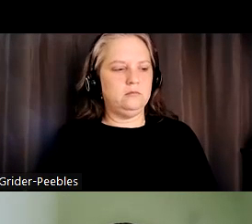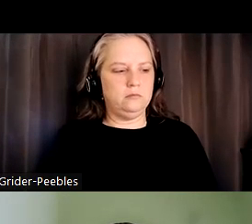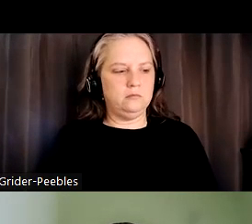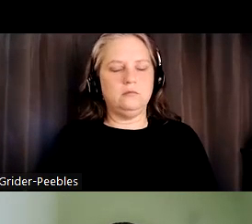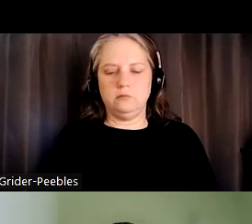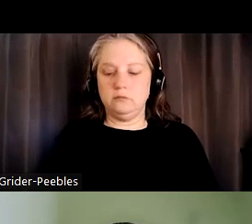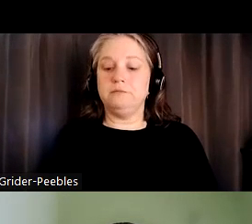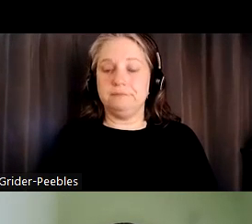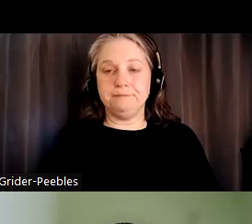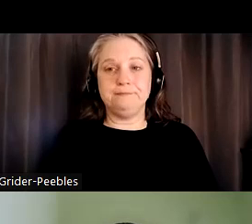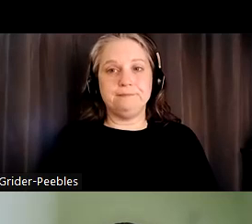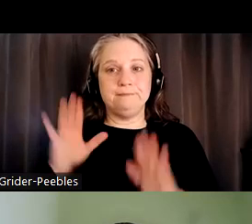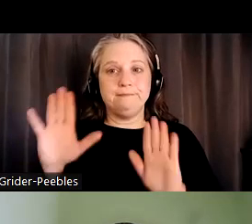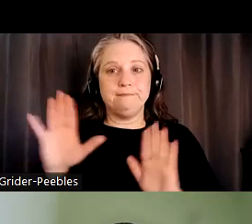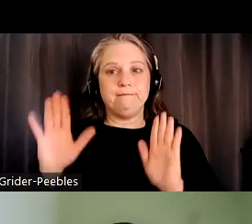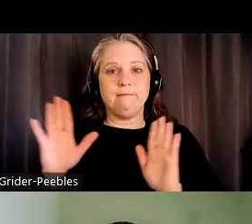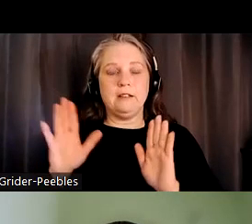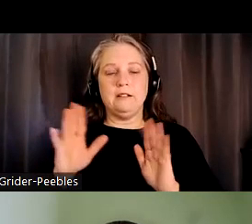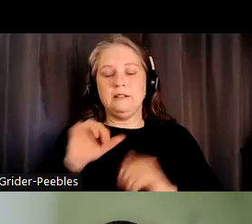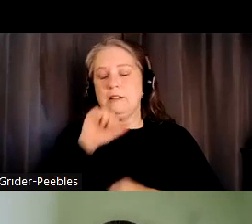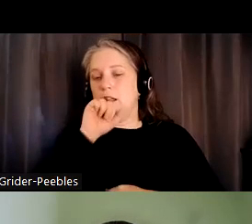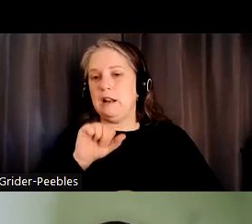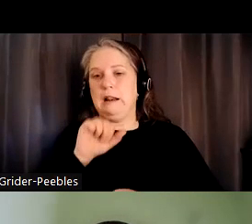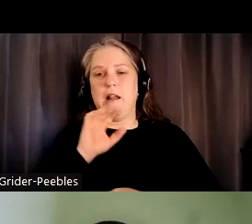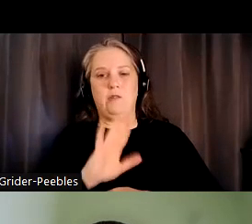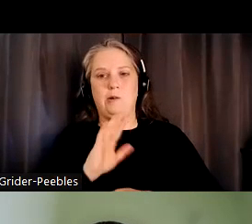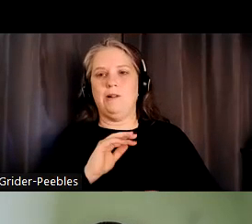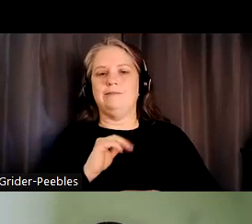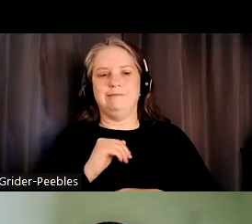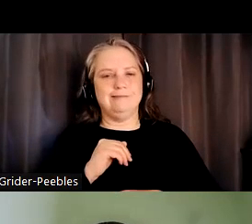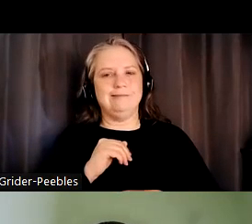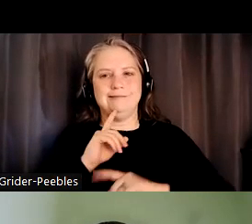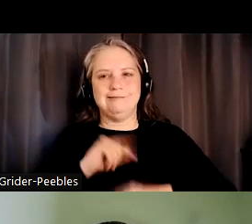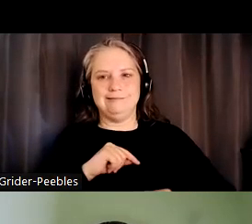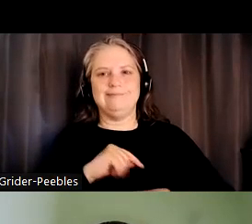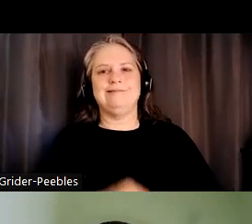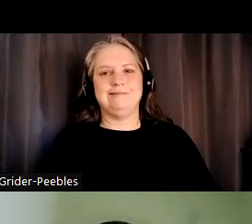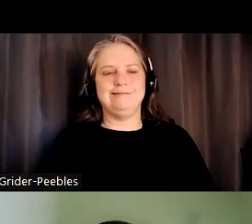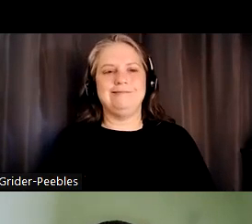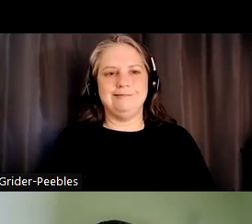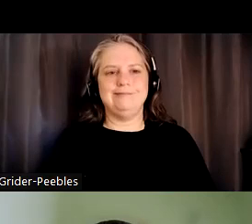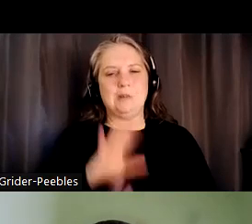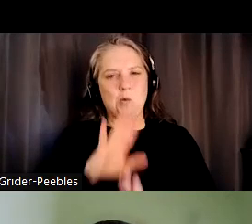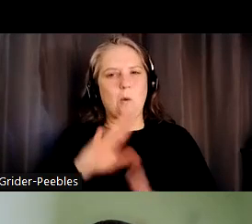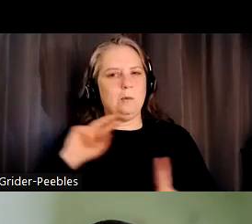I love hearing your -- your perspective on all of those.